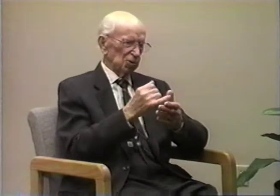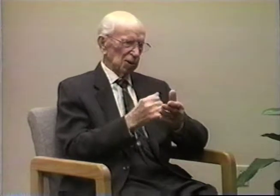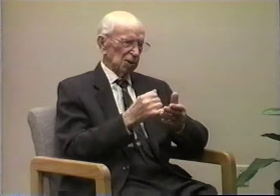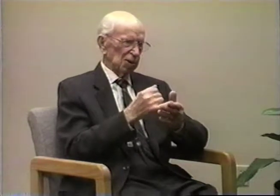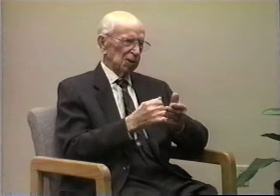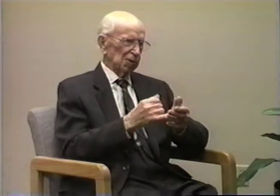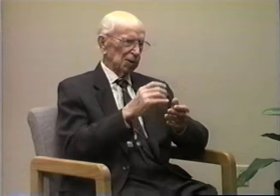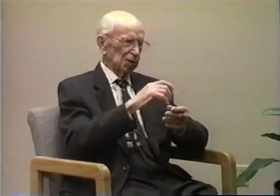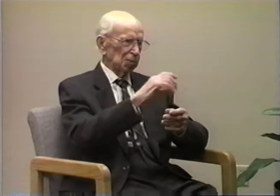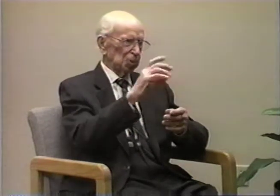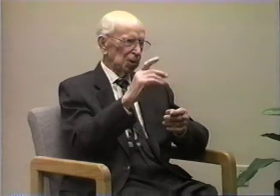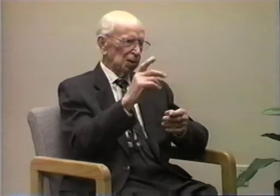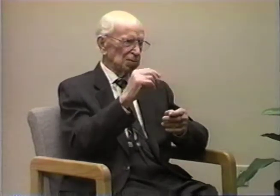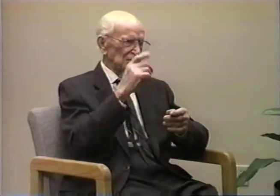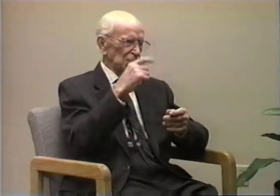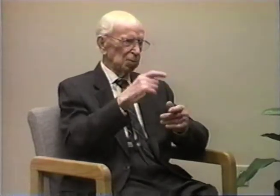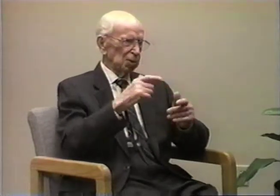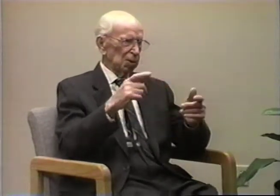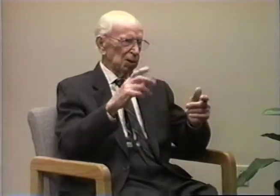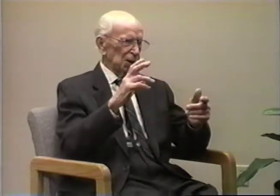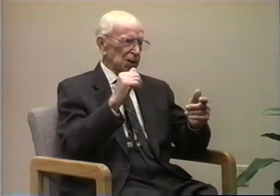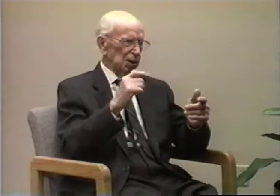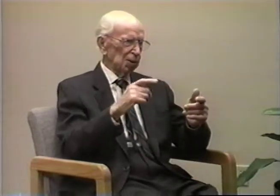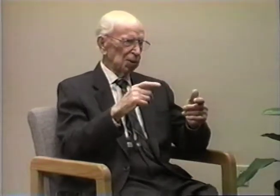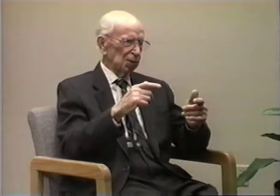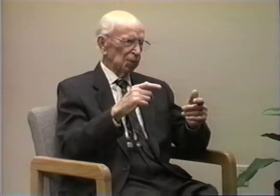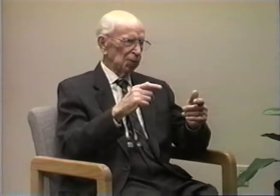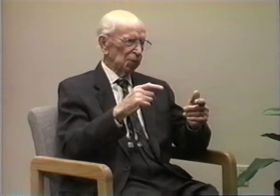with the constant changing of venues.